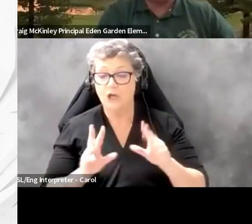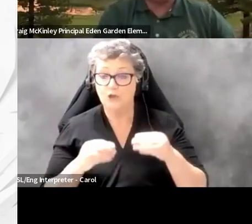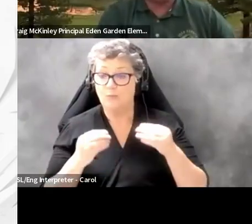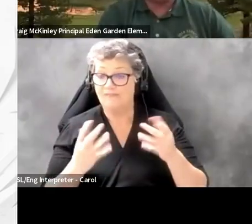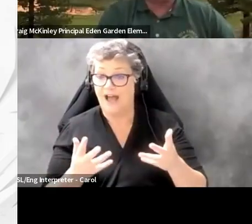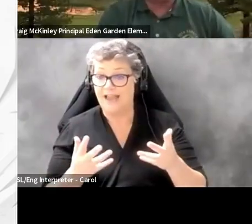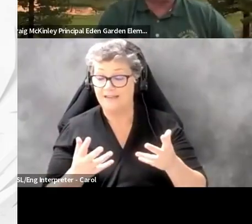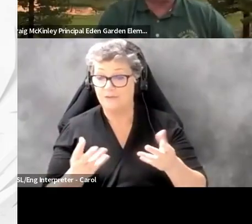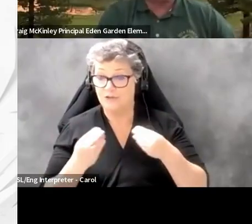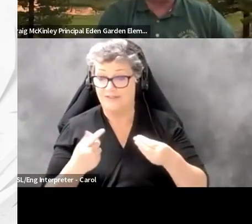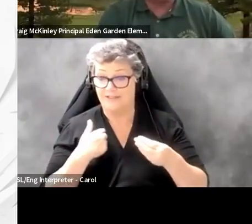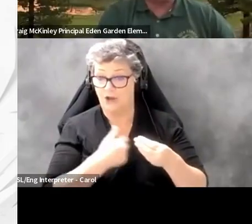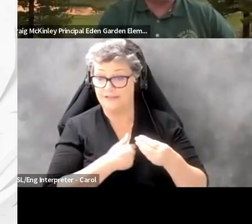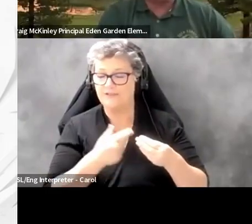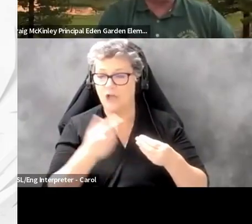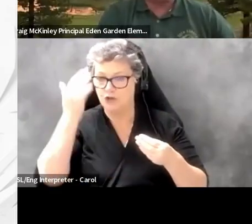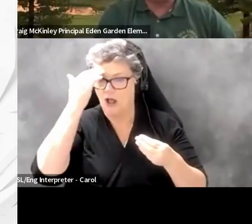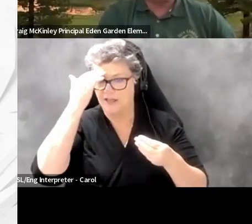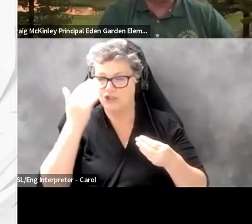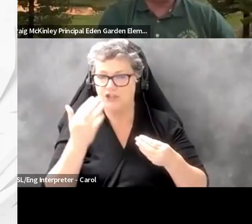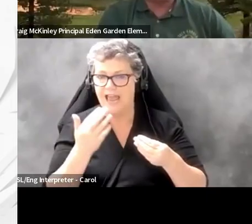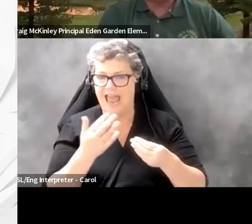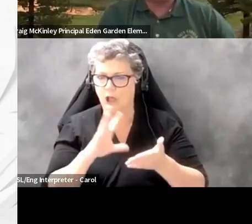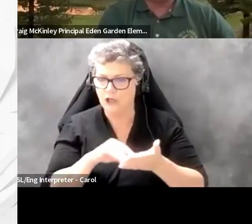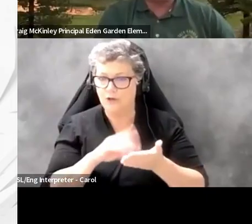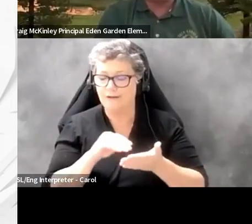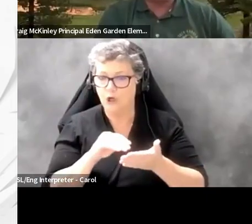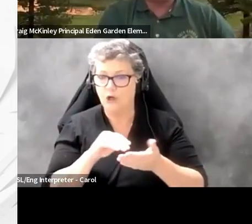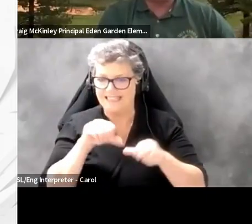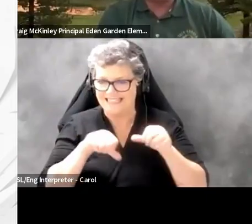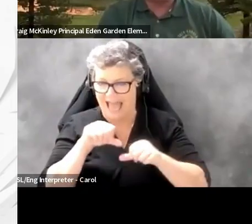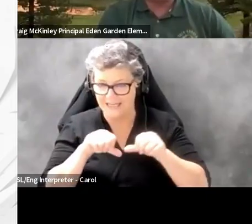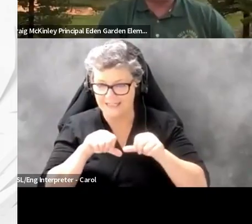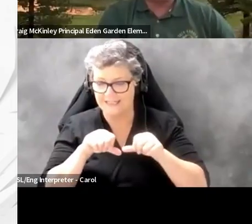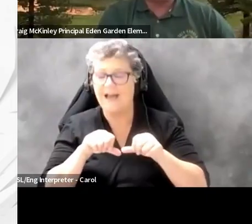with knowledge and get the science behind play in our head so that when someone comes in and gives